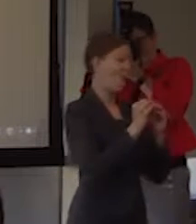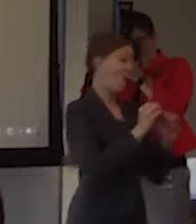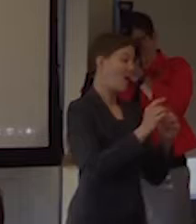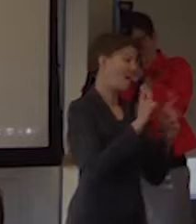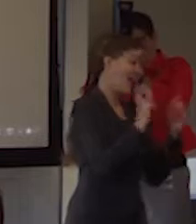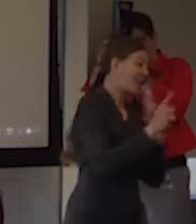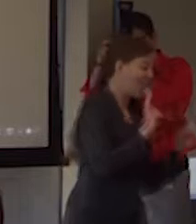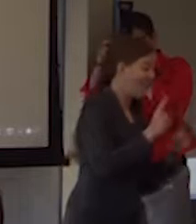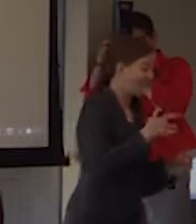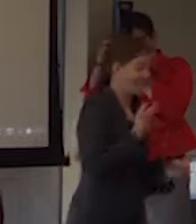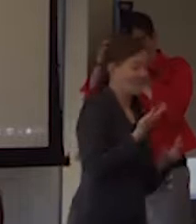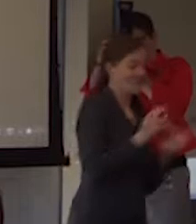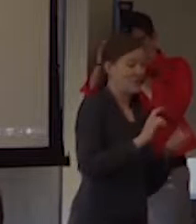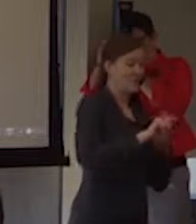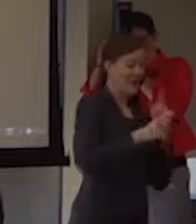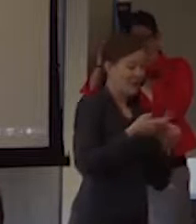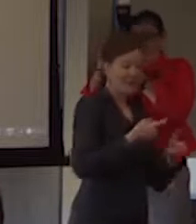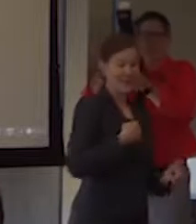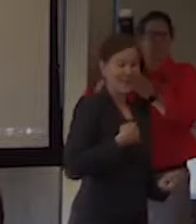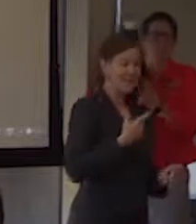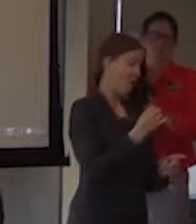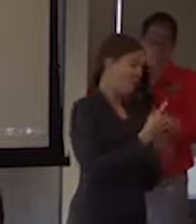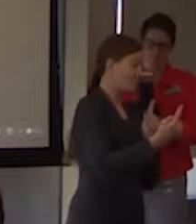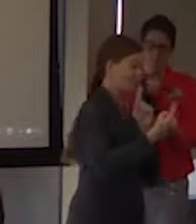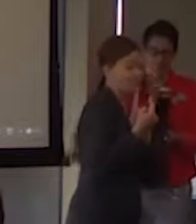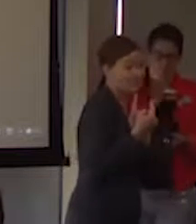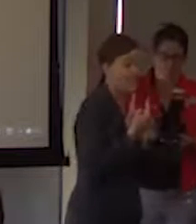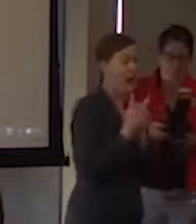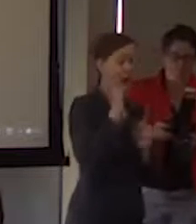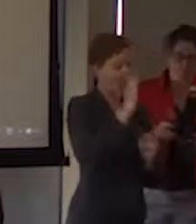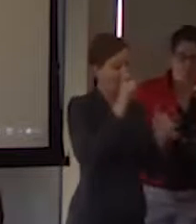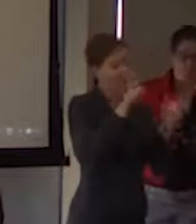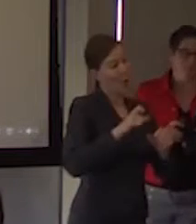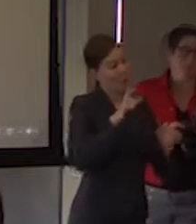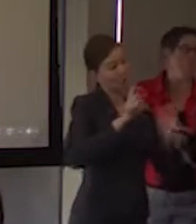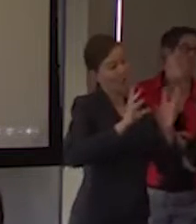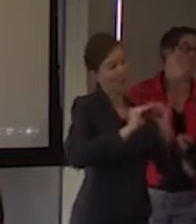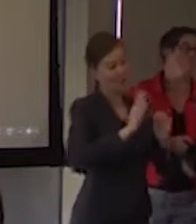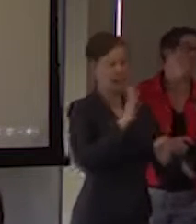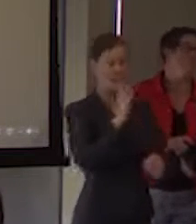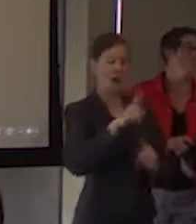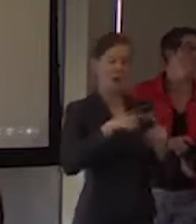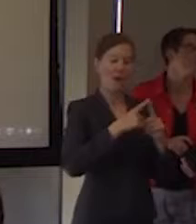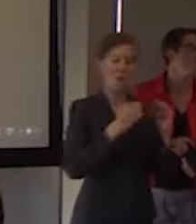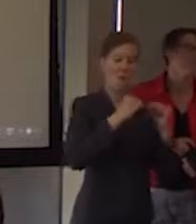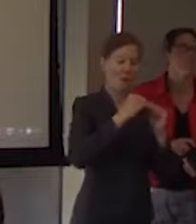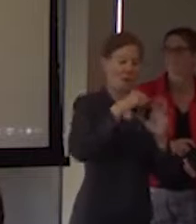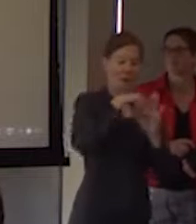please feel free to find me at all this weekend. I will be at the poster session, definitely, to talk about, more about this poster.